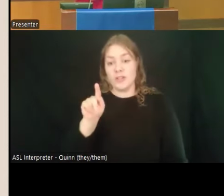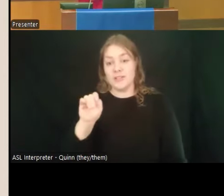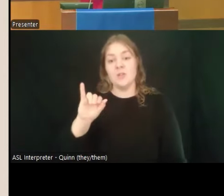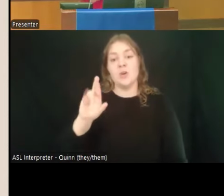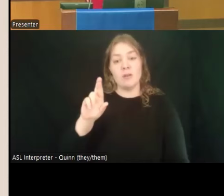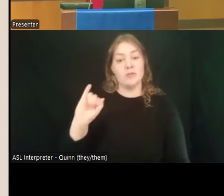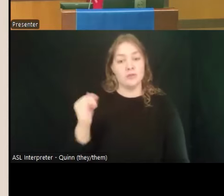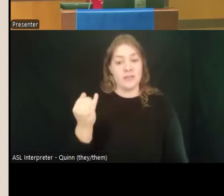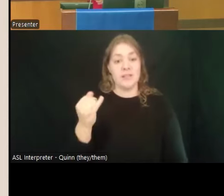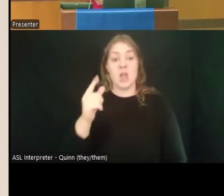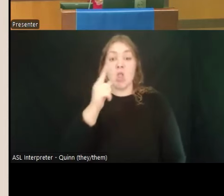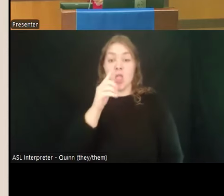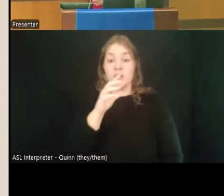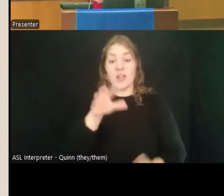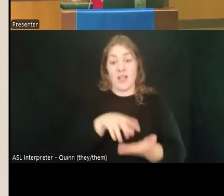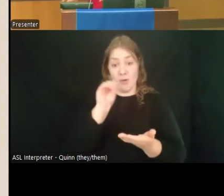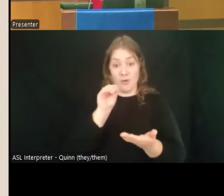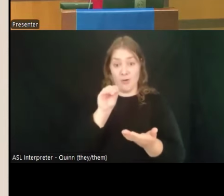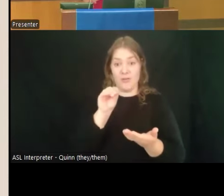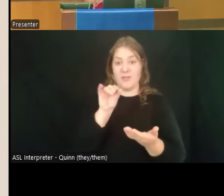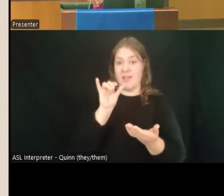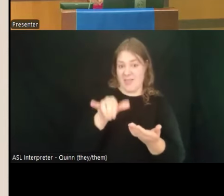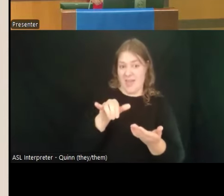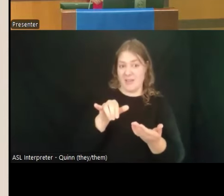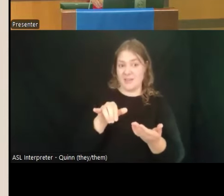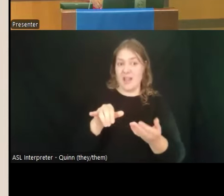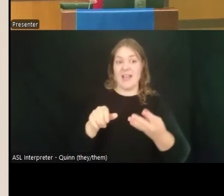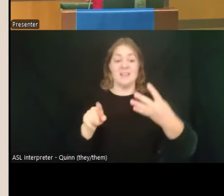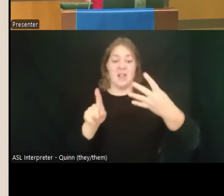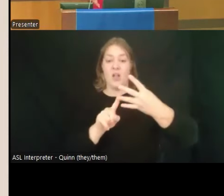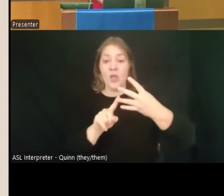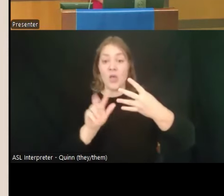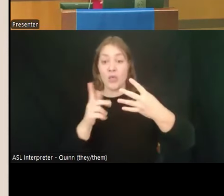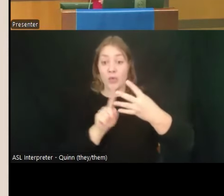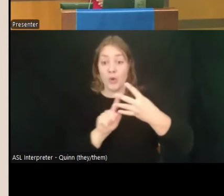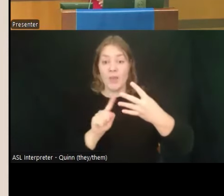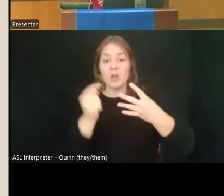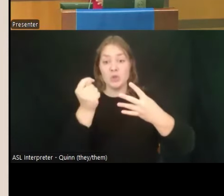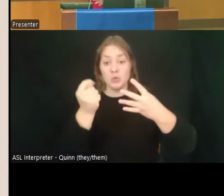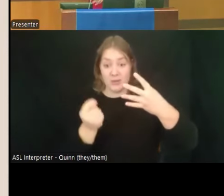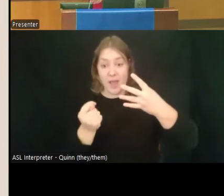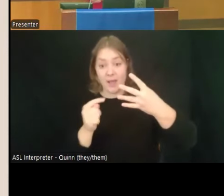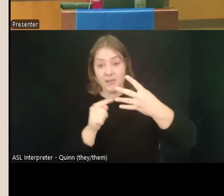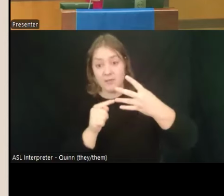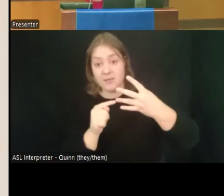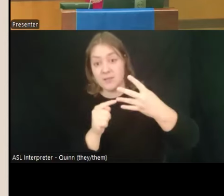are these opportunities the third Tuesdays of the month we have bring brought in many different